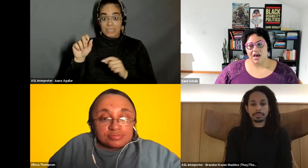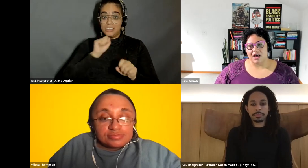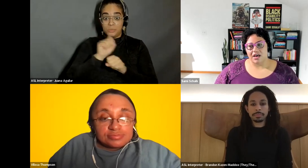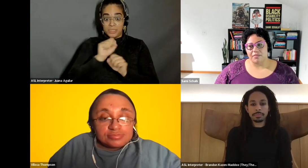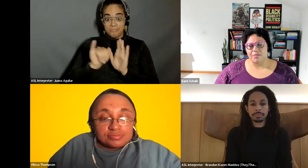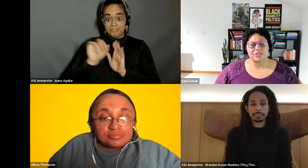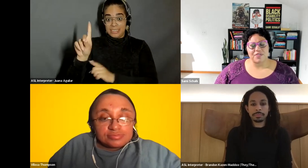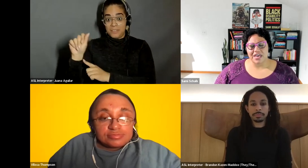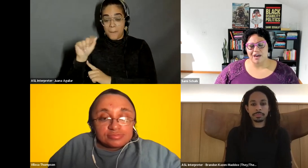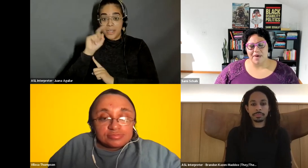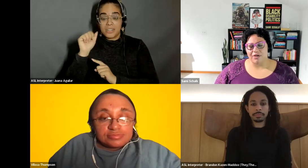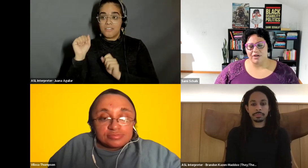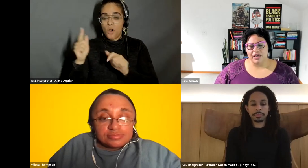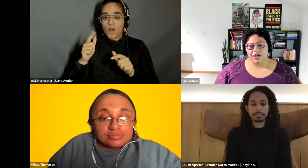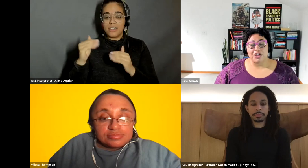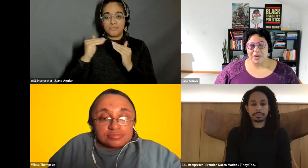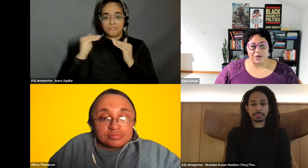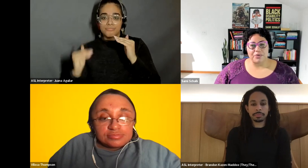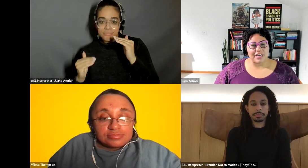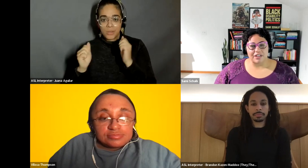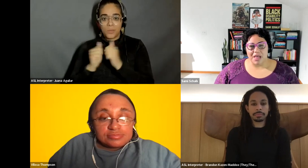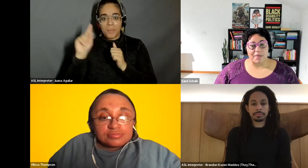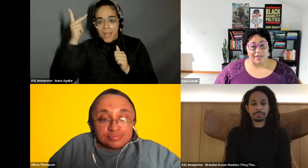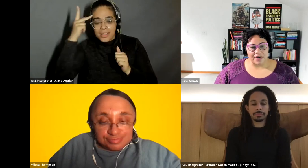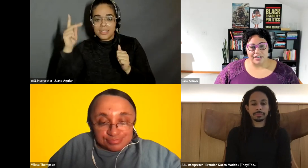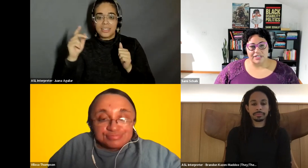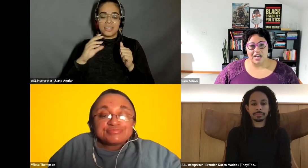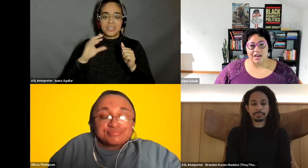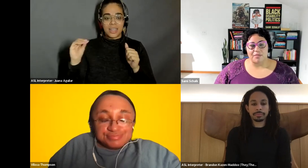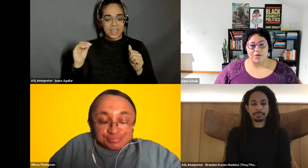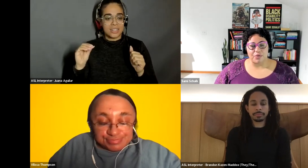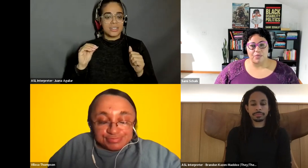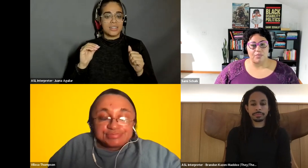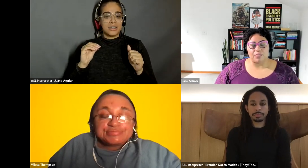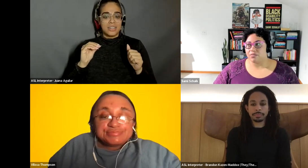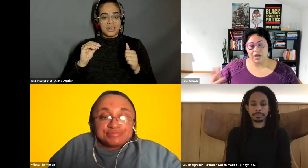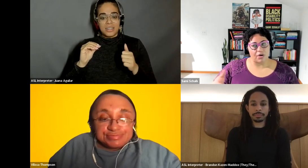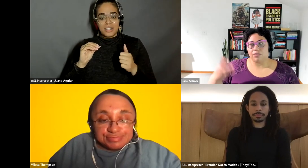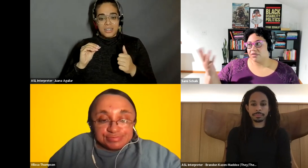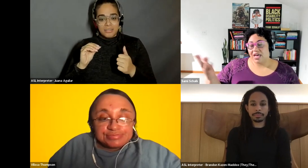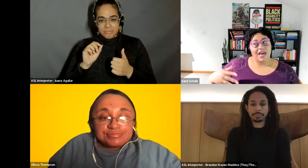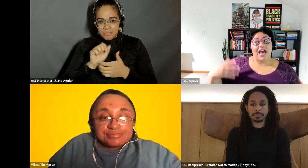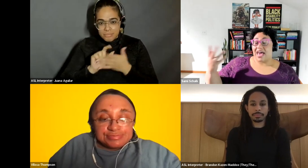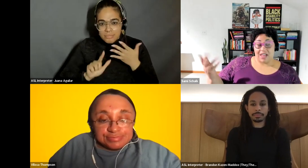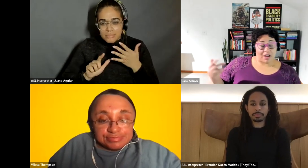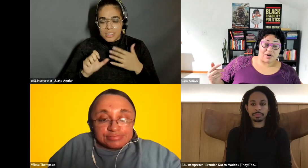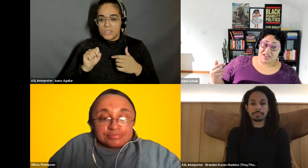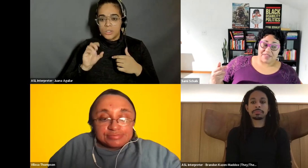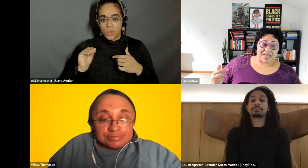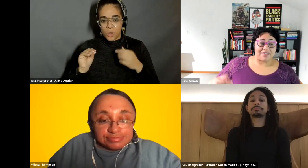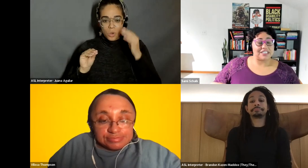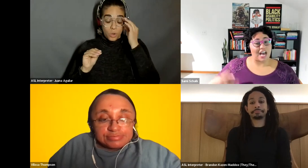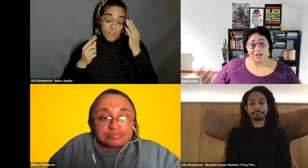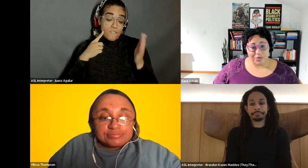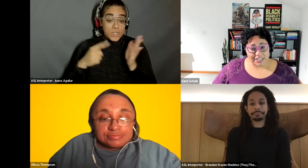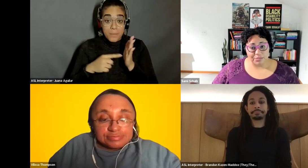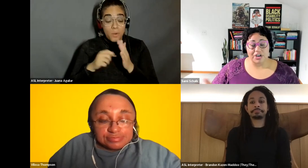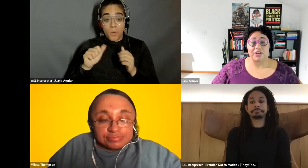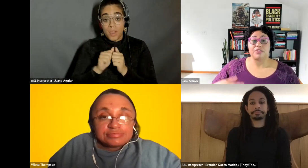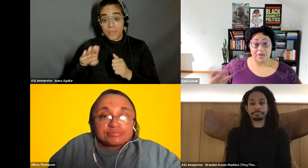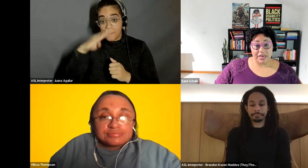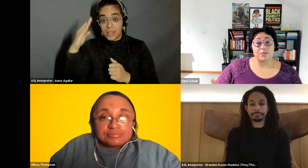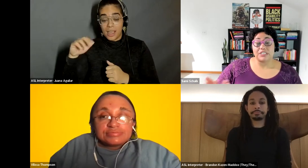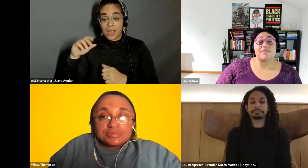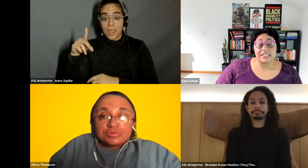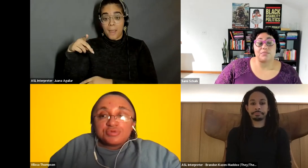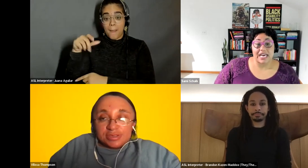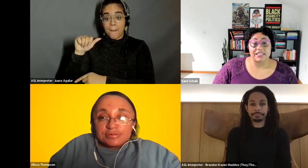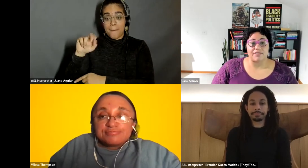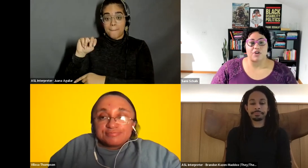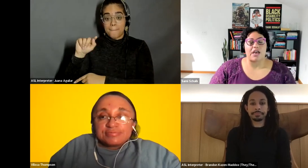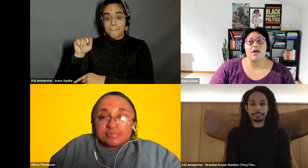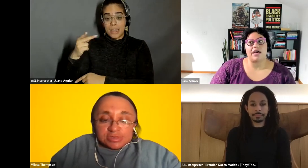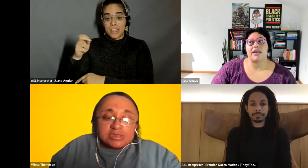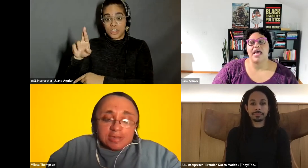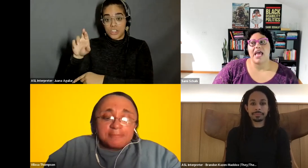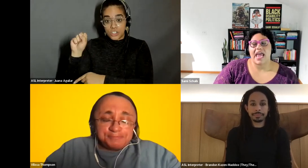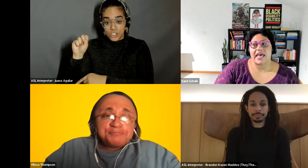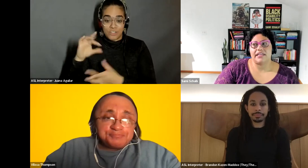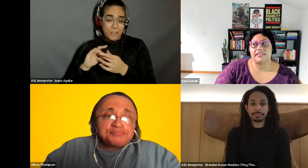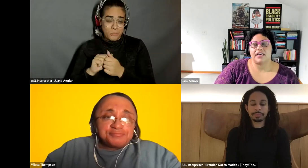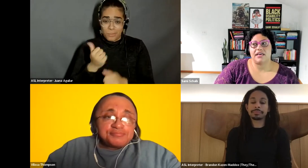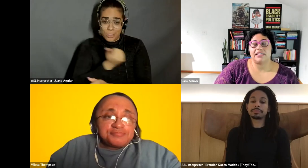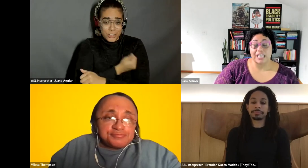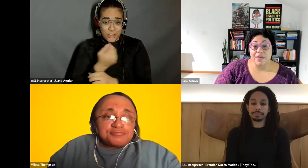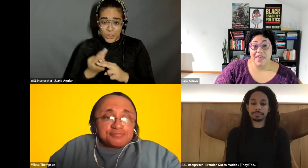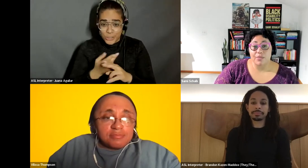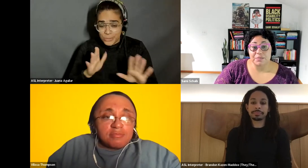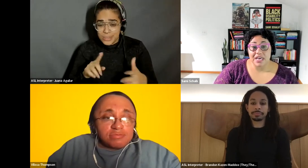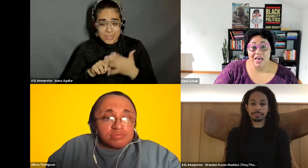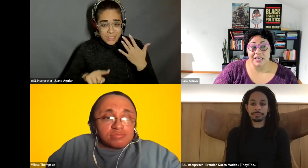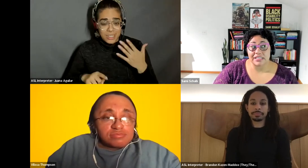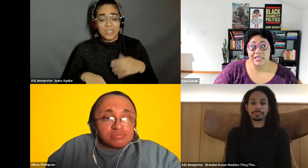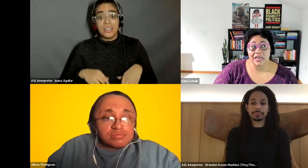Sami Schalk: I'm also thinking about Huey Newton and the Black Panthers, who, you know. had a lot going on at the end of his time, including some drug use. But there was definitely some Psych stuff going on, and some of that was because